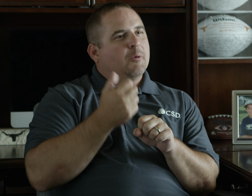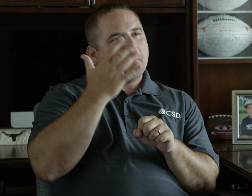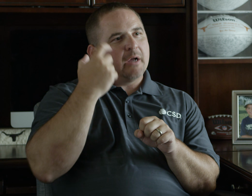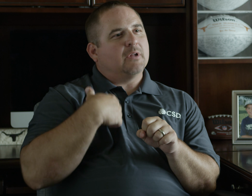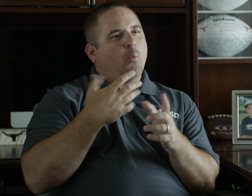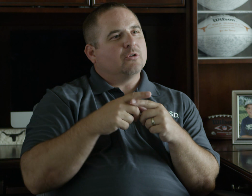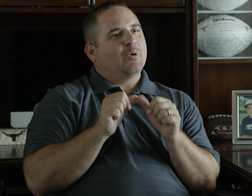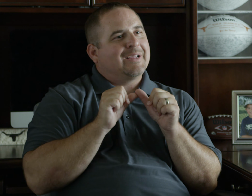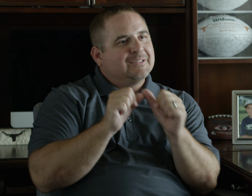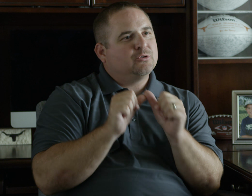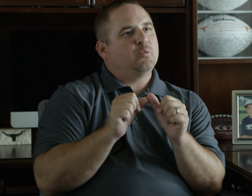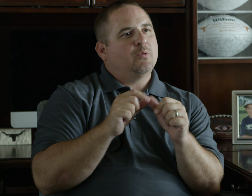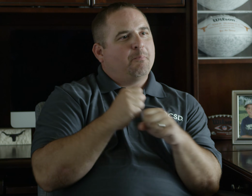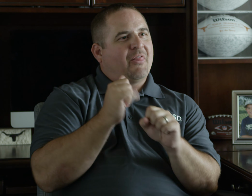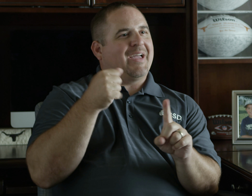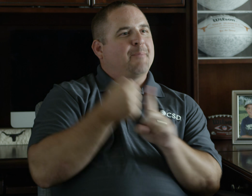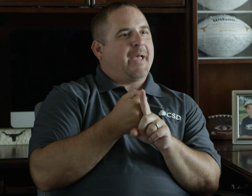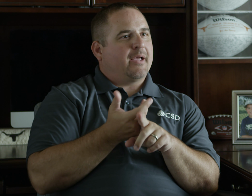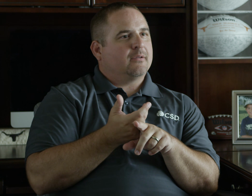Because I want to continue to make the impact.